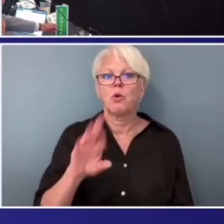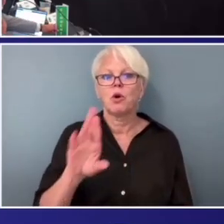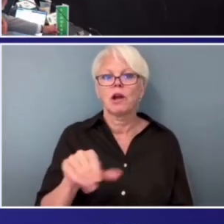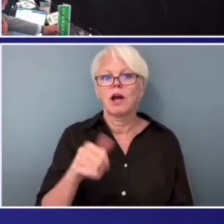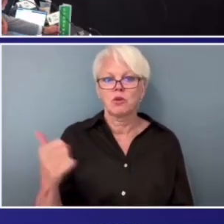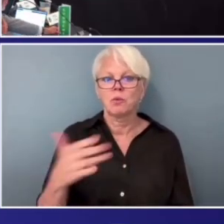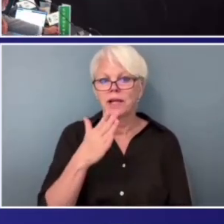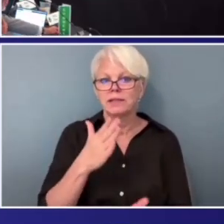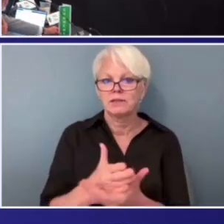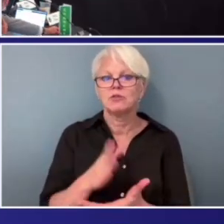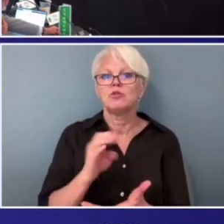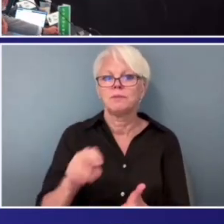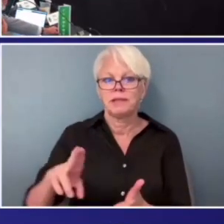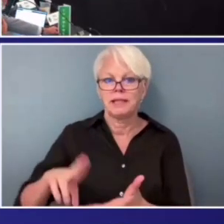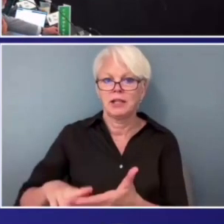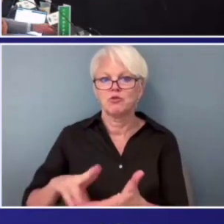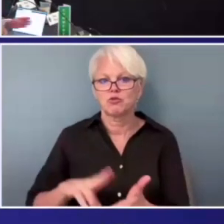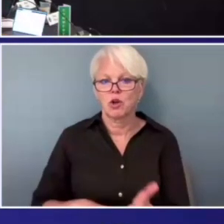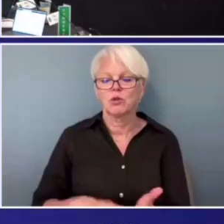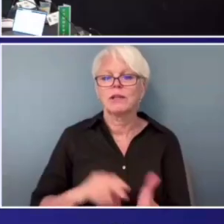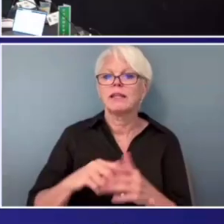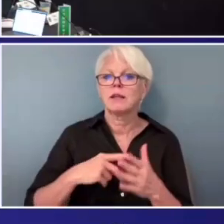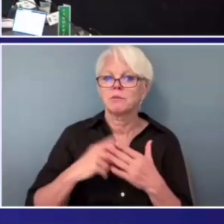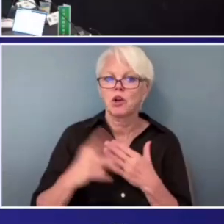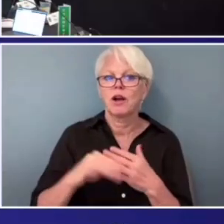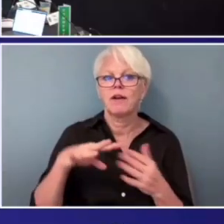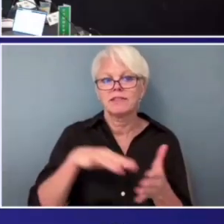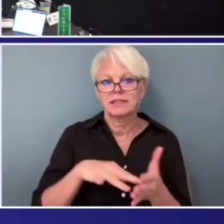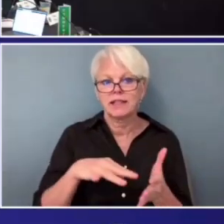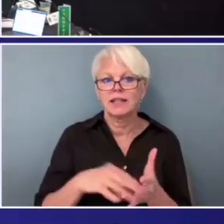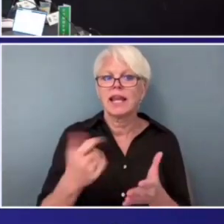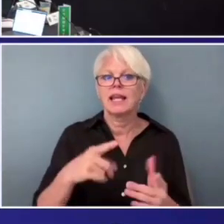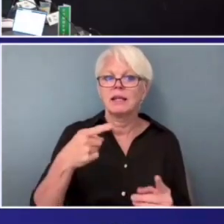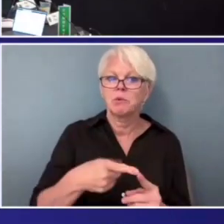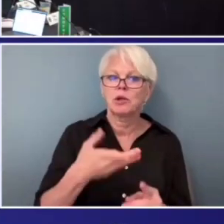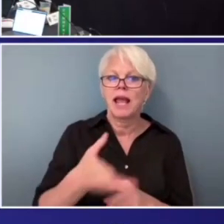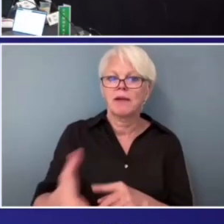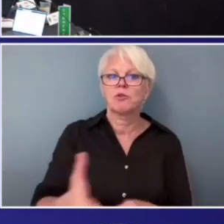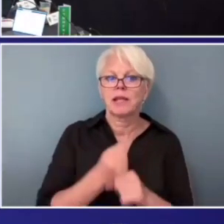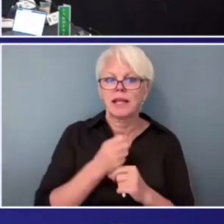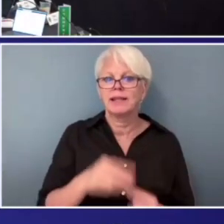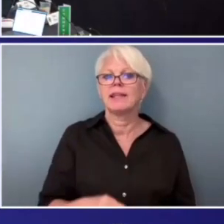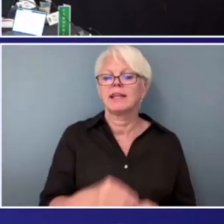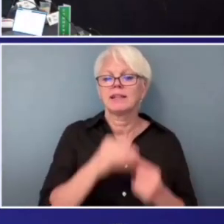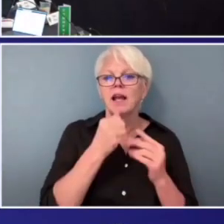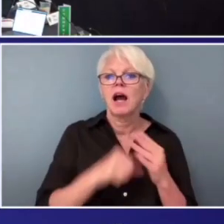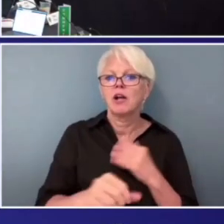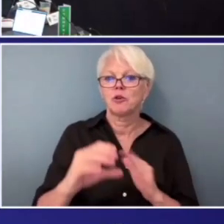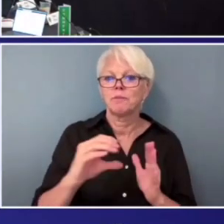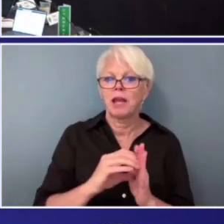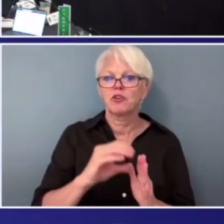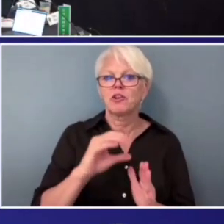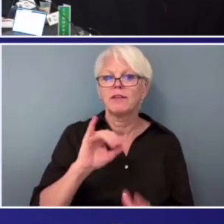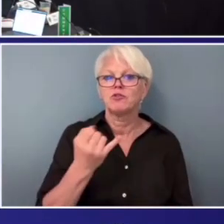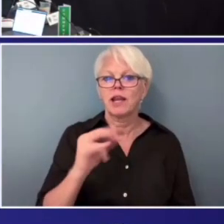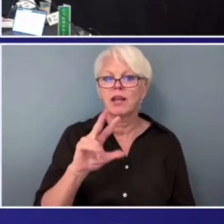to be enrolled in the program of study at any point after receiving the exception under paragraph (j)(3) of this section,